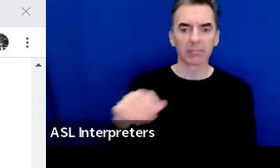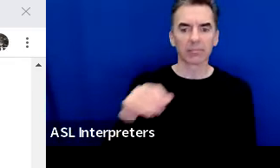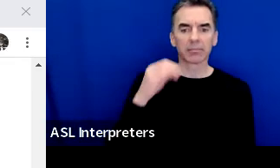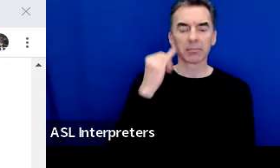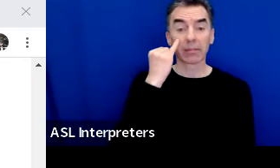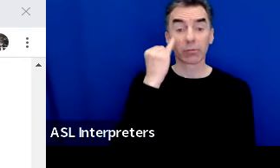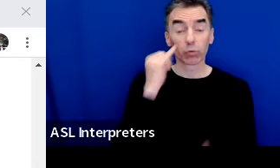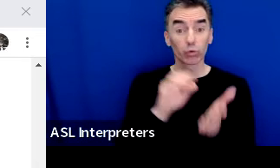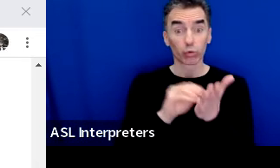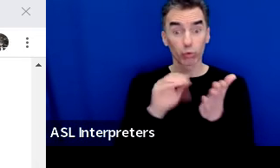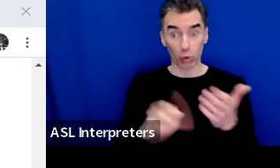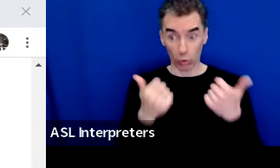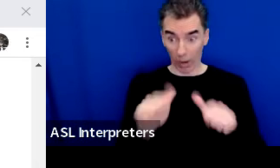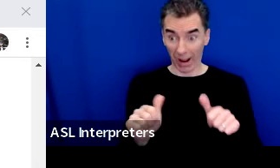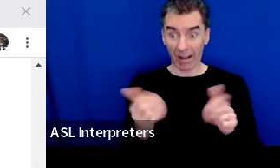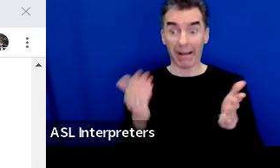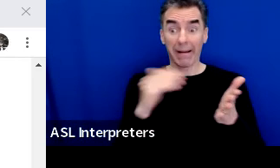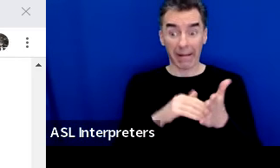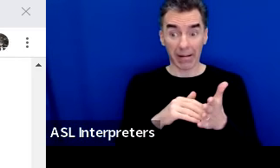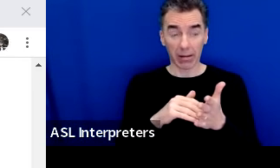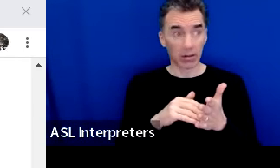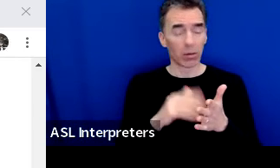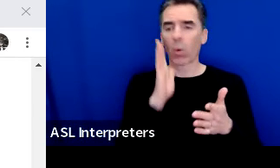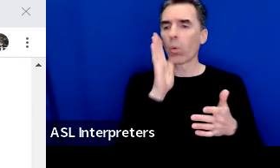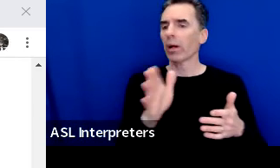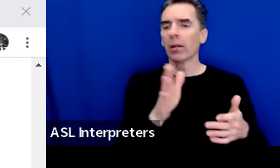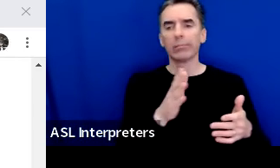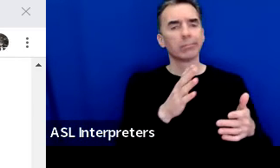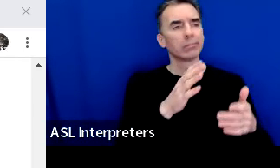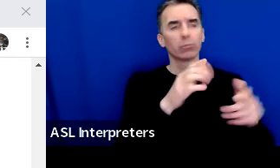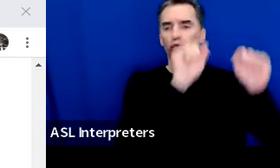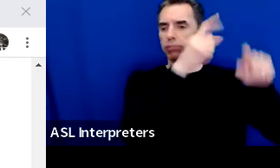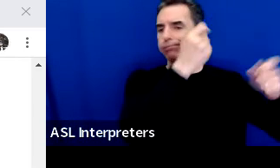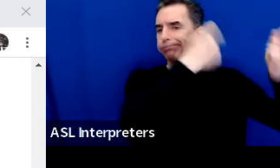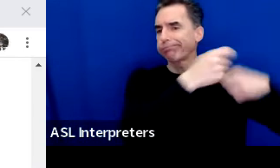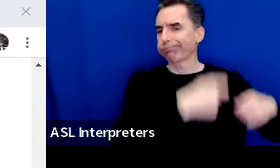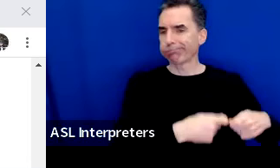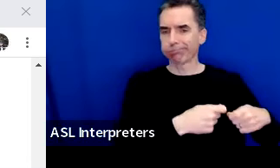they get a randomization of questions one through four and they only get one of those, they'll get a different one, probably.